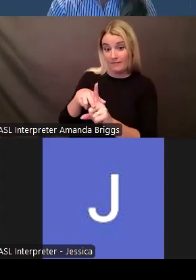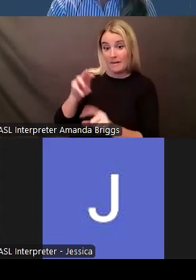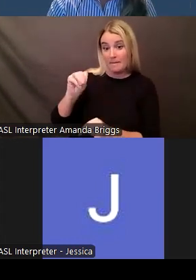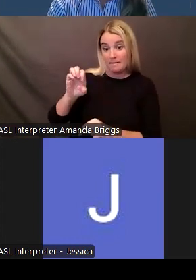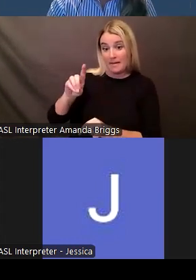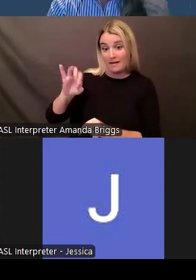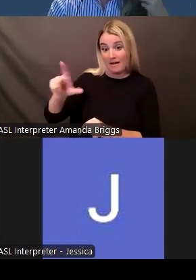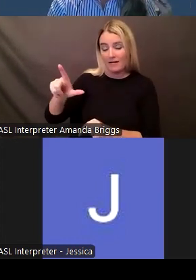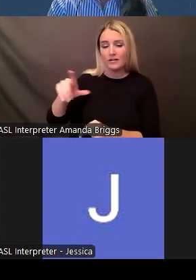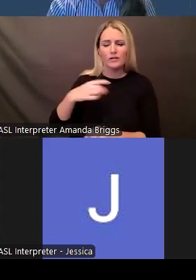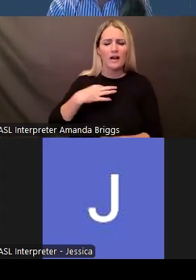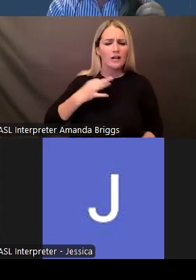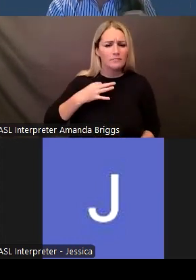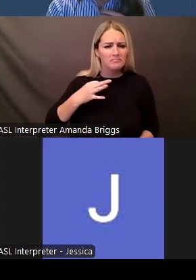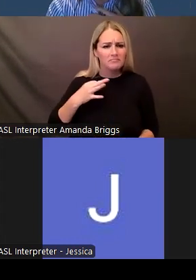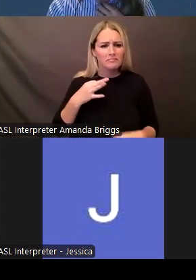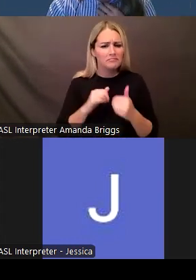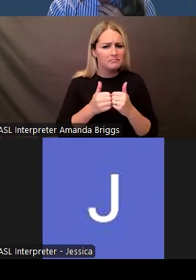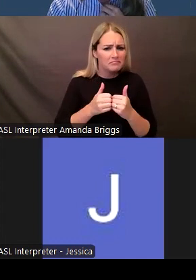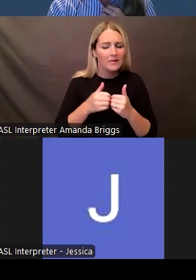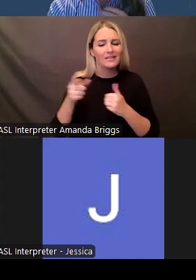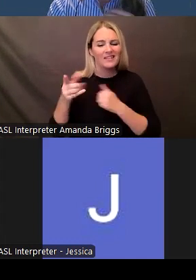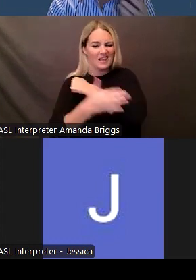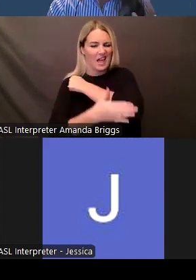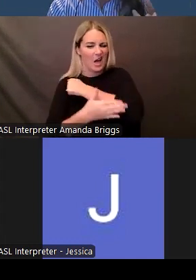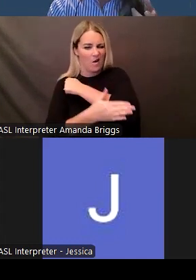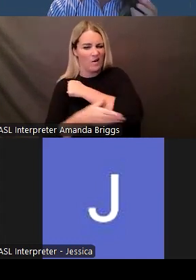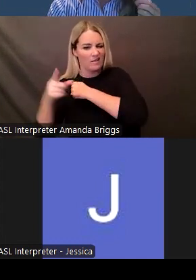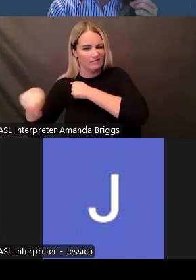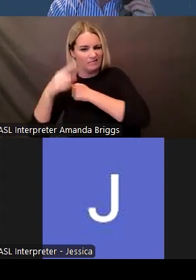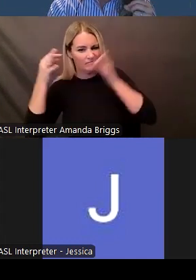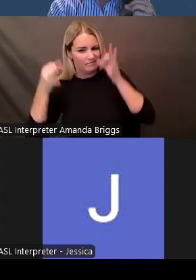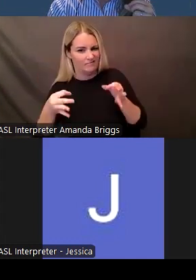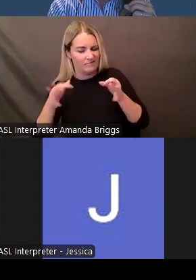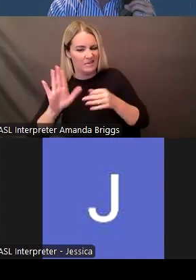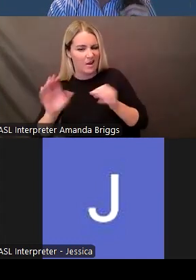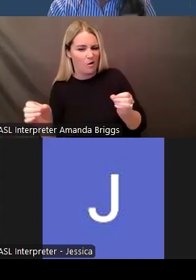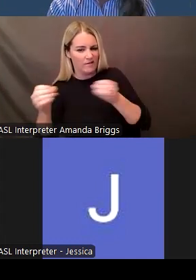about whether you're eligible is made by the county that you live in. County's Medi-Cal office.